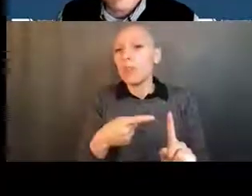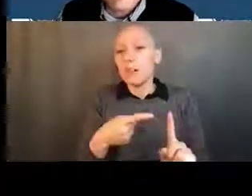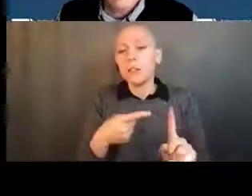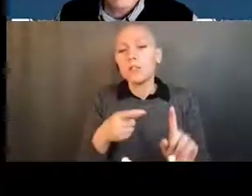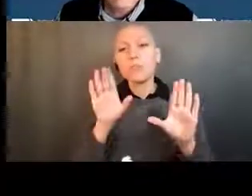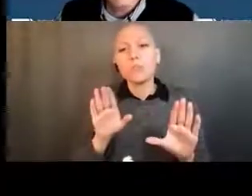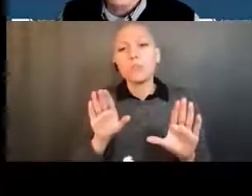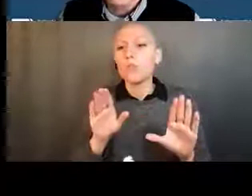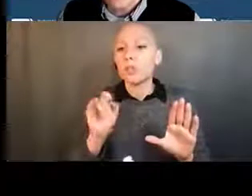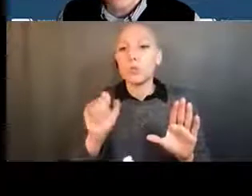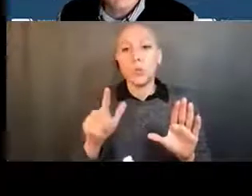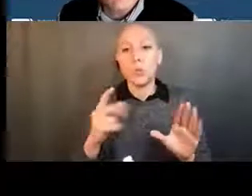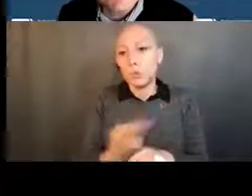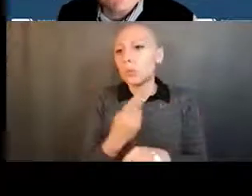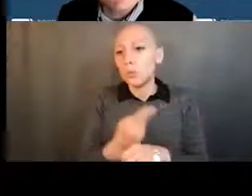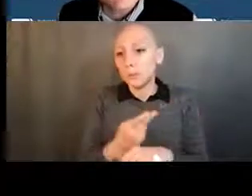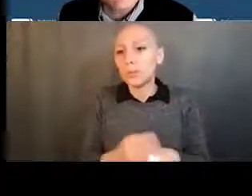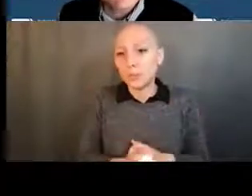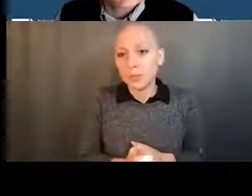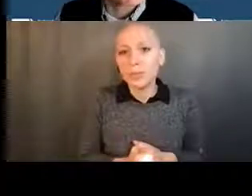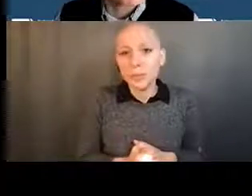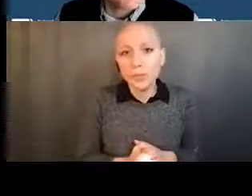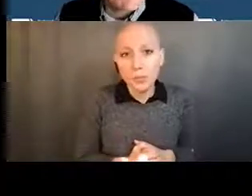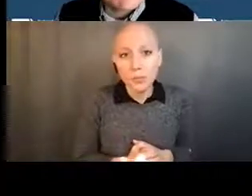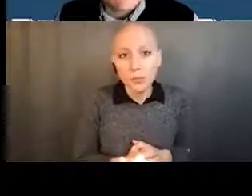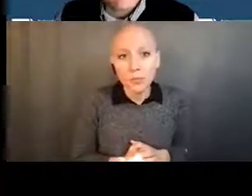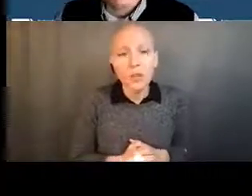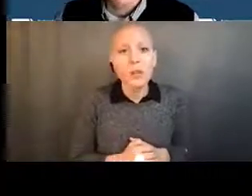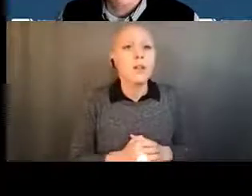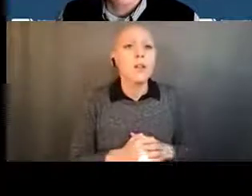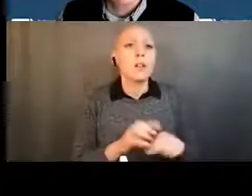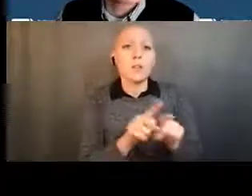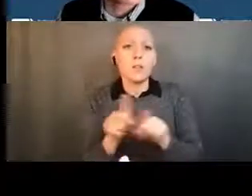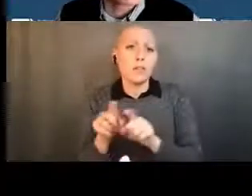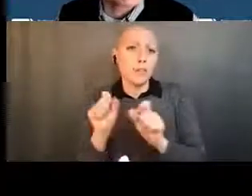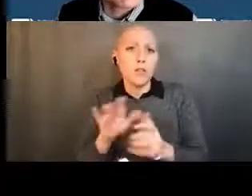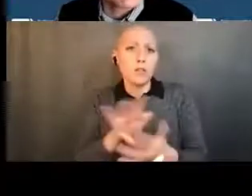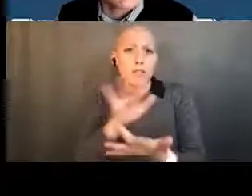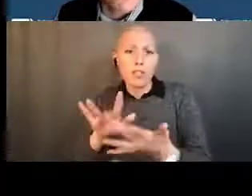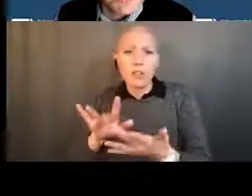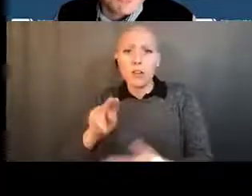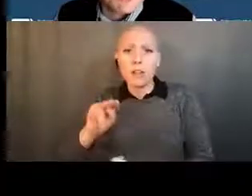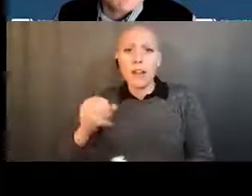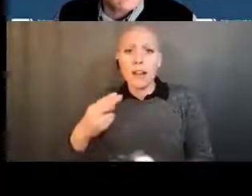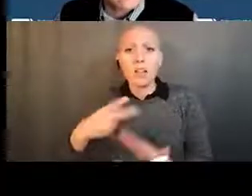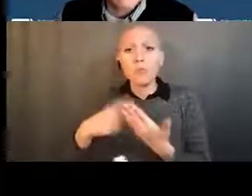And then you can always reach out to NIH program staff for more specific scientific questions